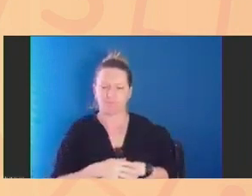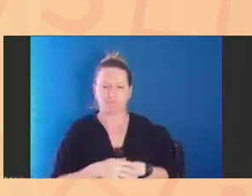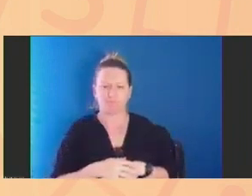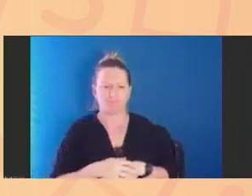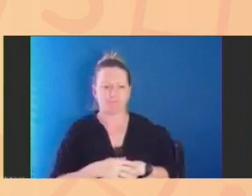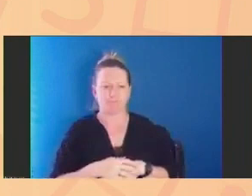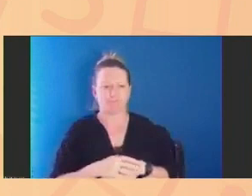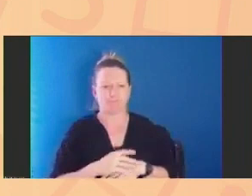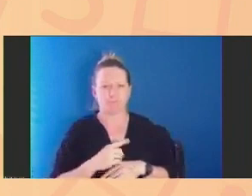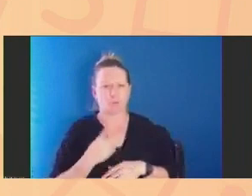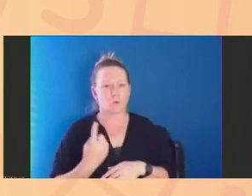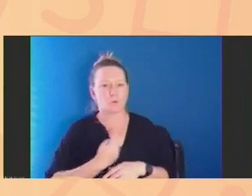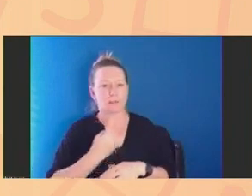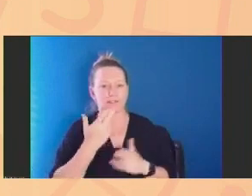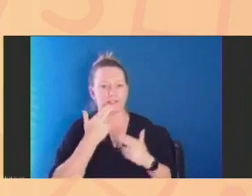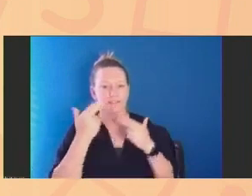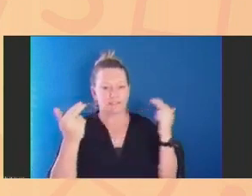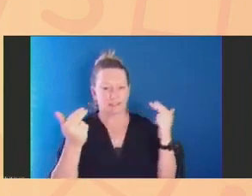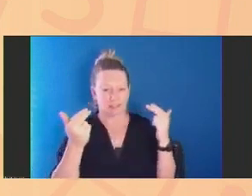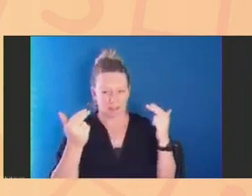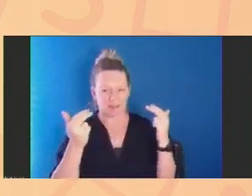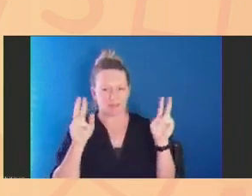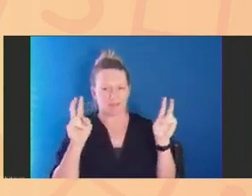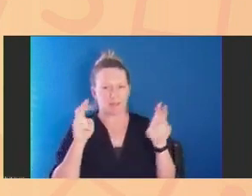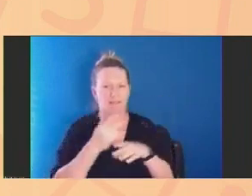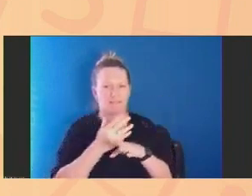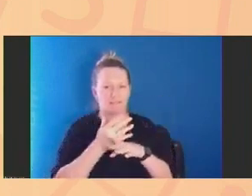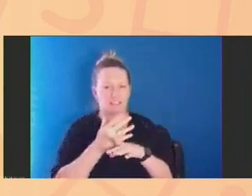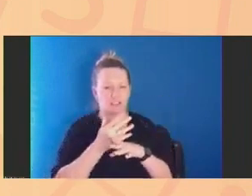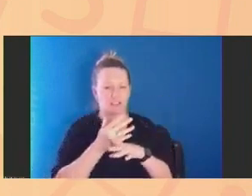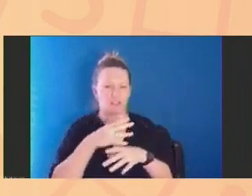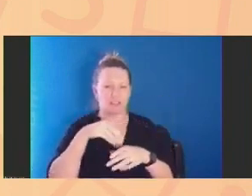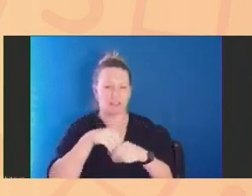I done it in (UNKNOWN) Thank you.